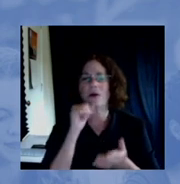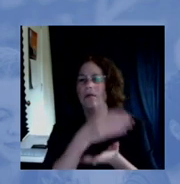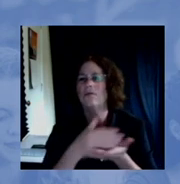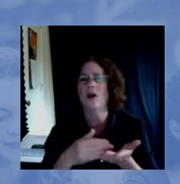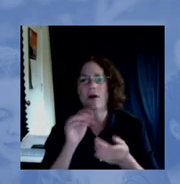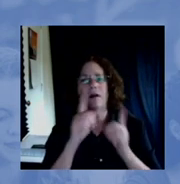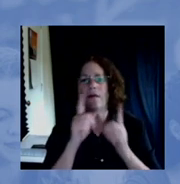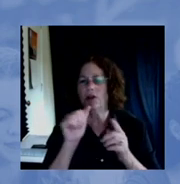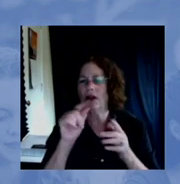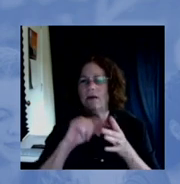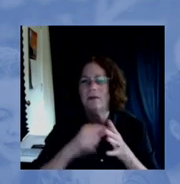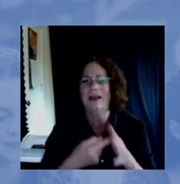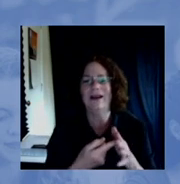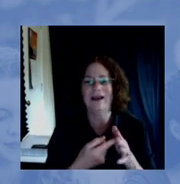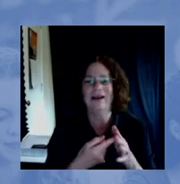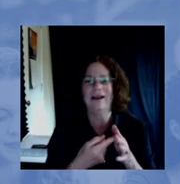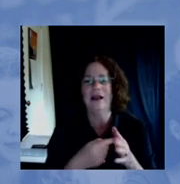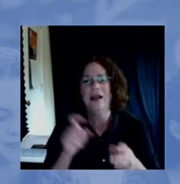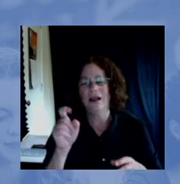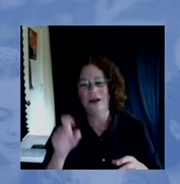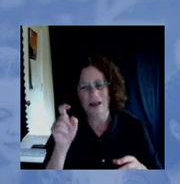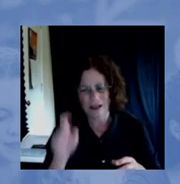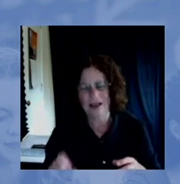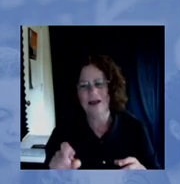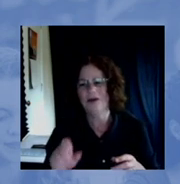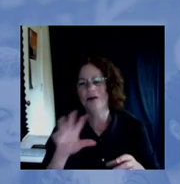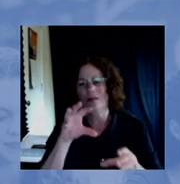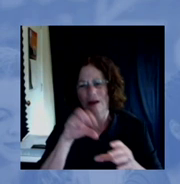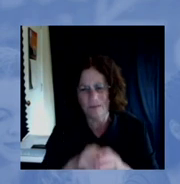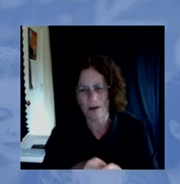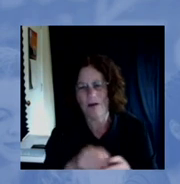SO YOU NEED TO BE AT THE TABLE THAT MAKES THAT RECOGNIZES THE PROBLEM, AT THE TABLE